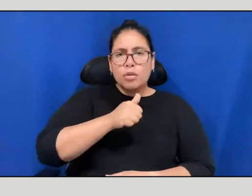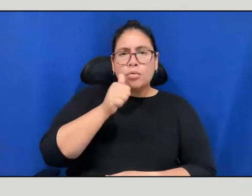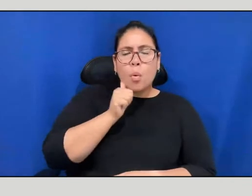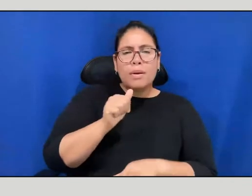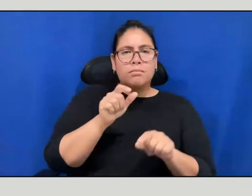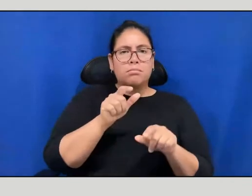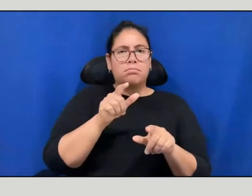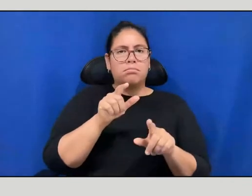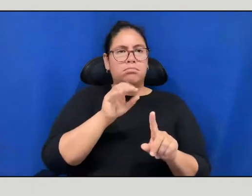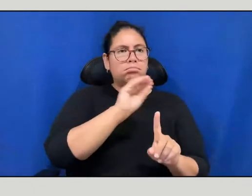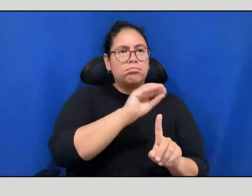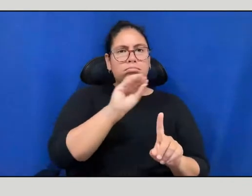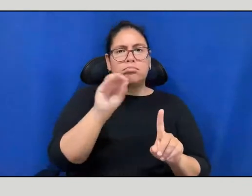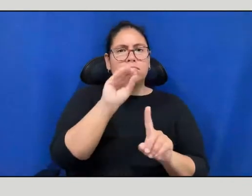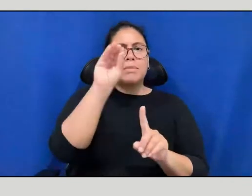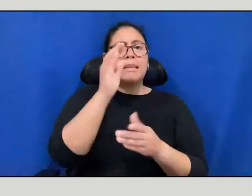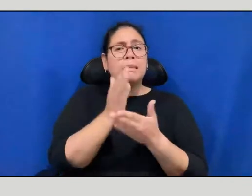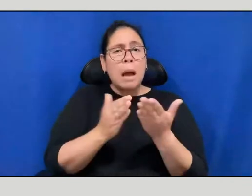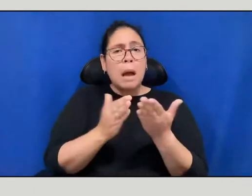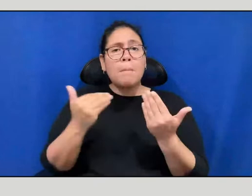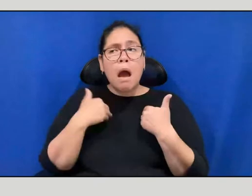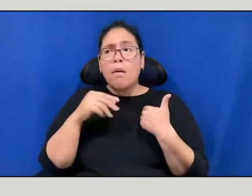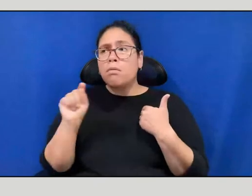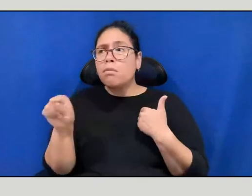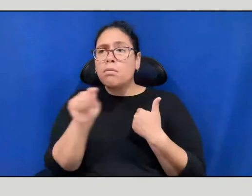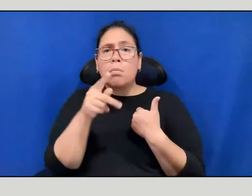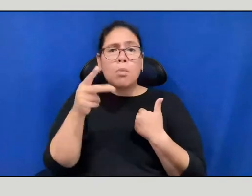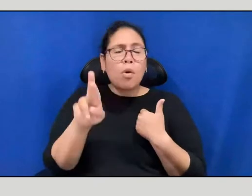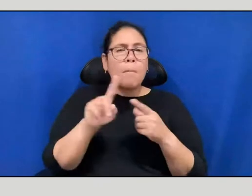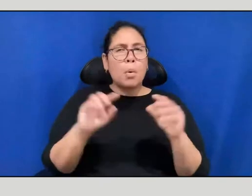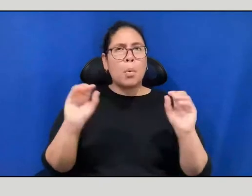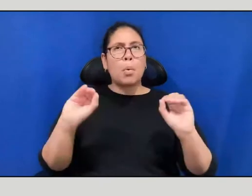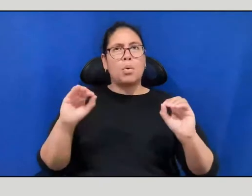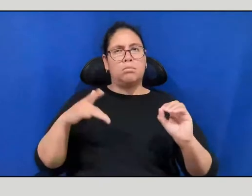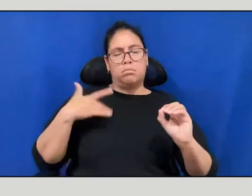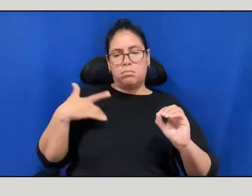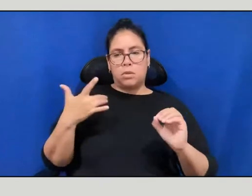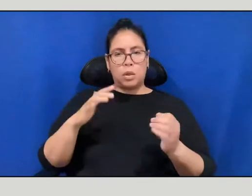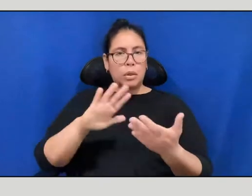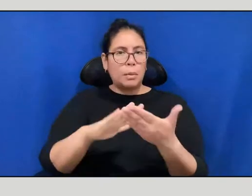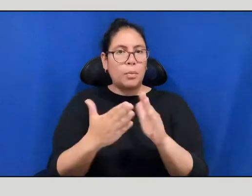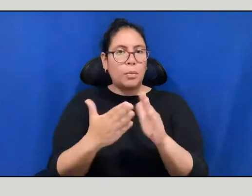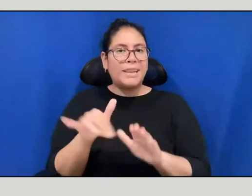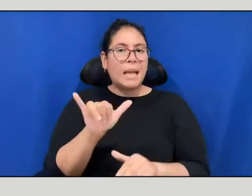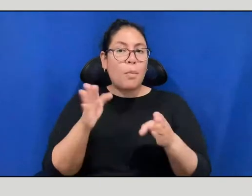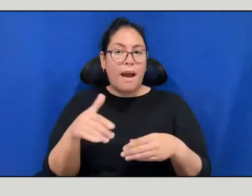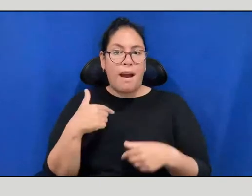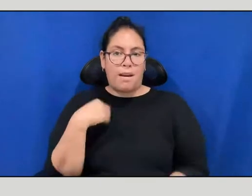but there wasn't a sense of community in the way that I experienced in Chicago. I don't know if people know